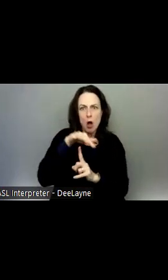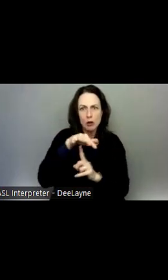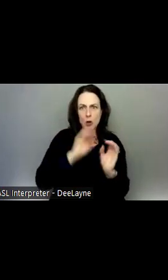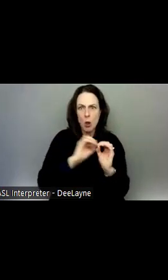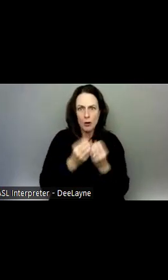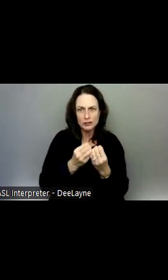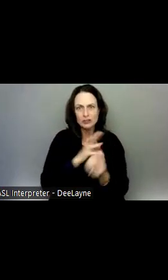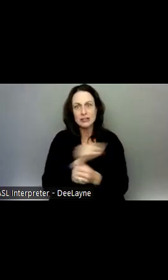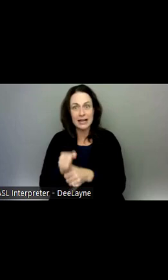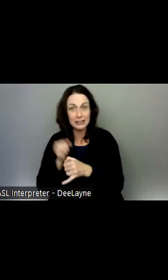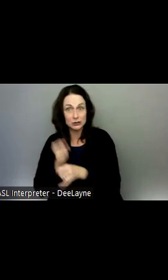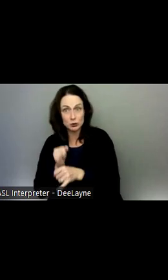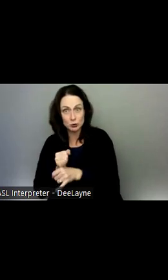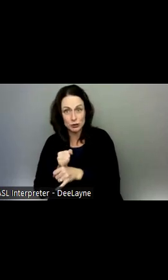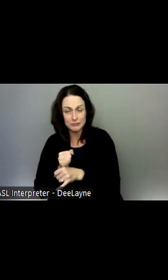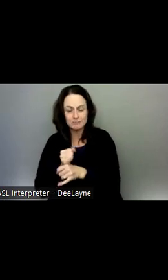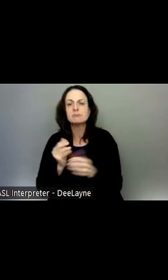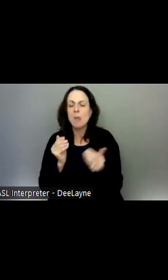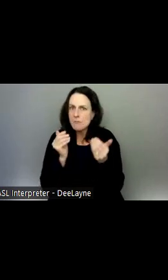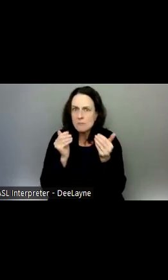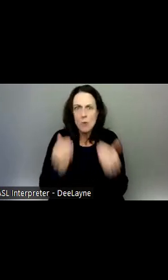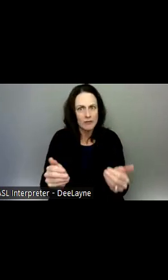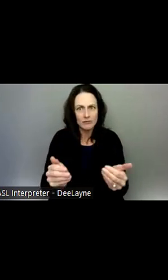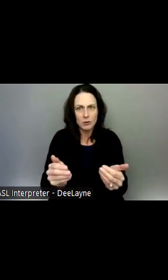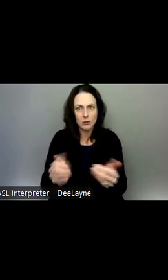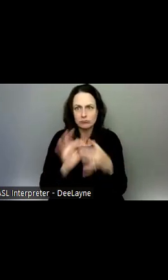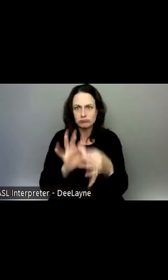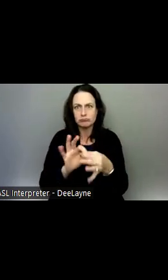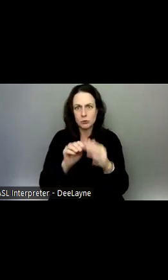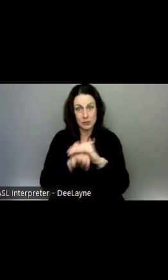and institutions moving forward in accessibility.